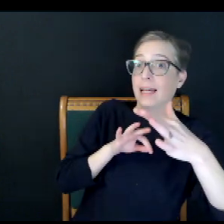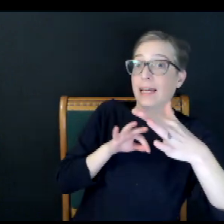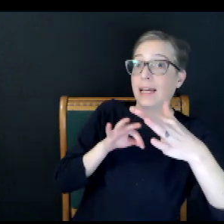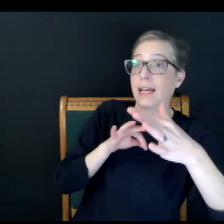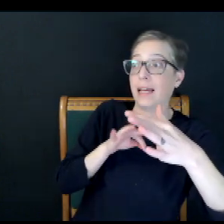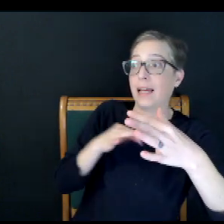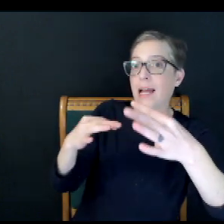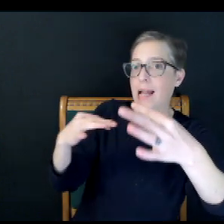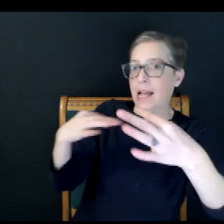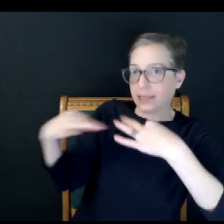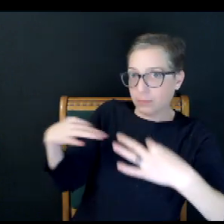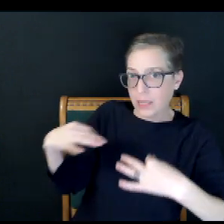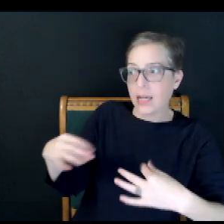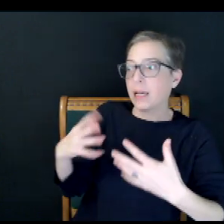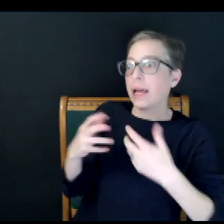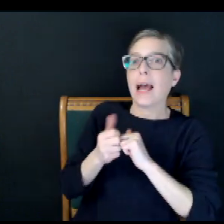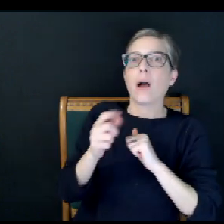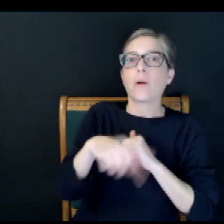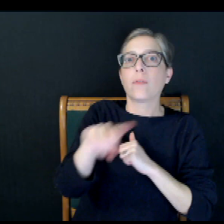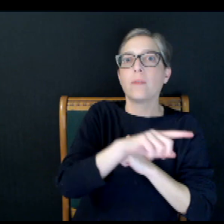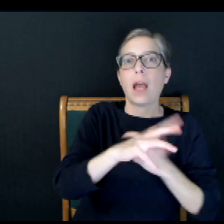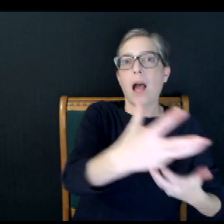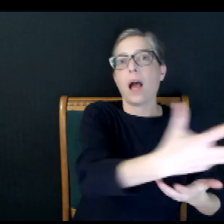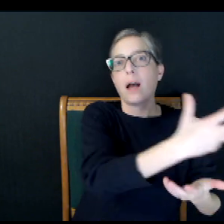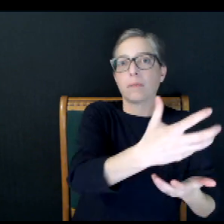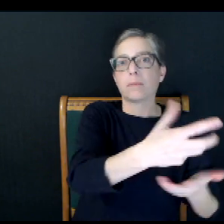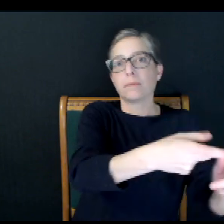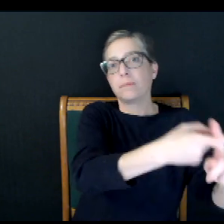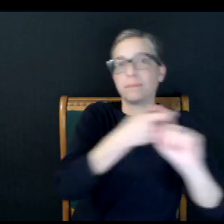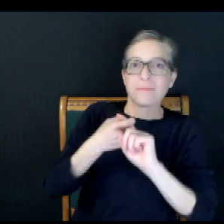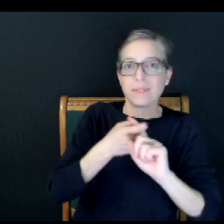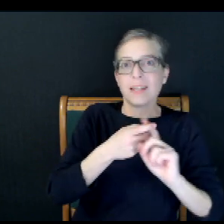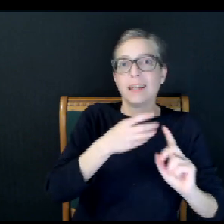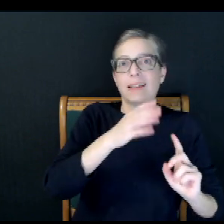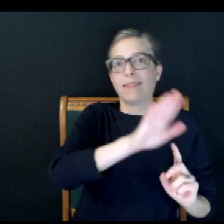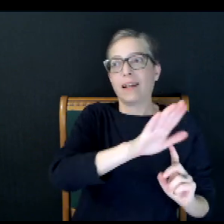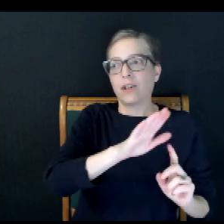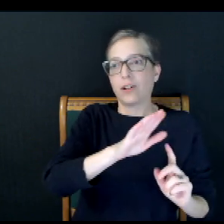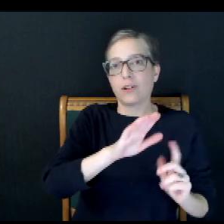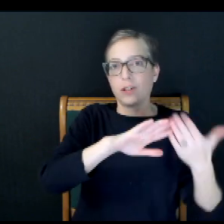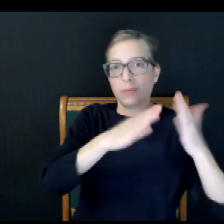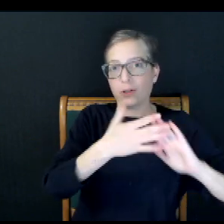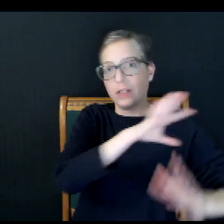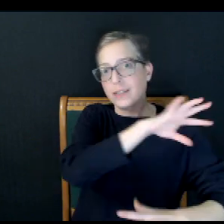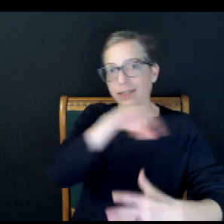In some of these programs like Medicaid, this really created a dialogue of connection and